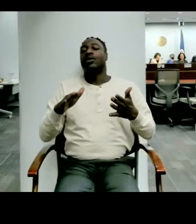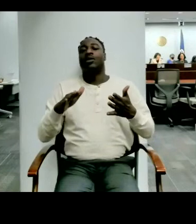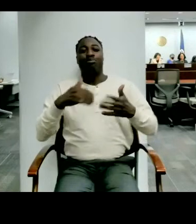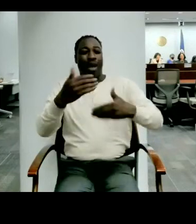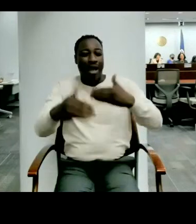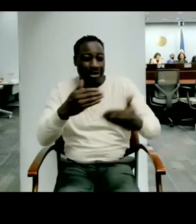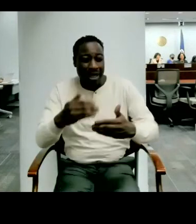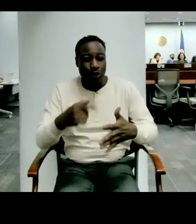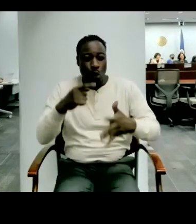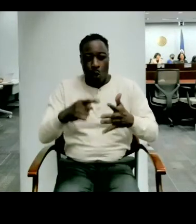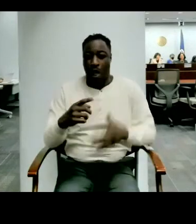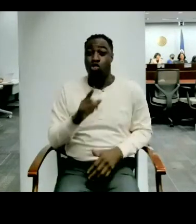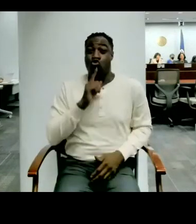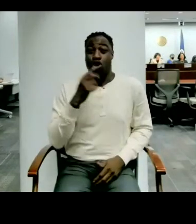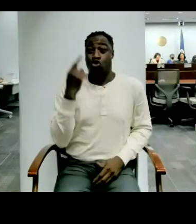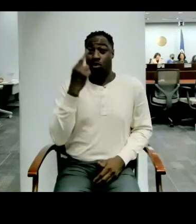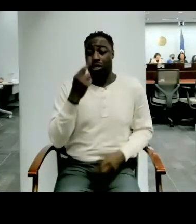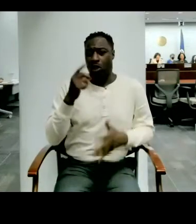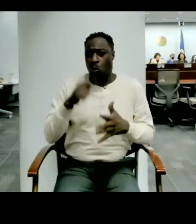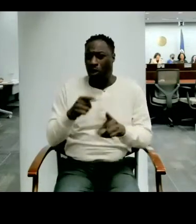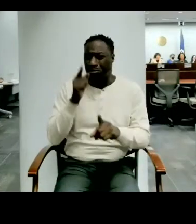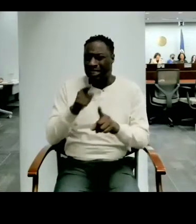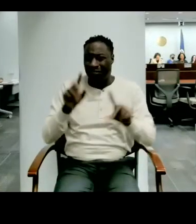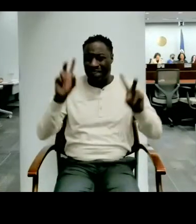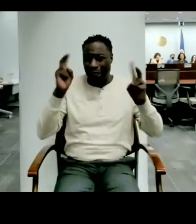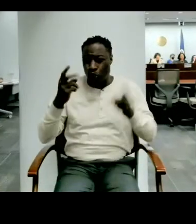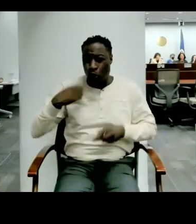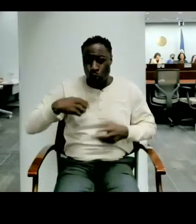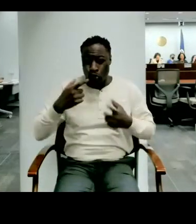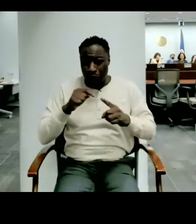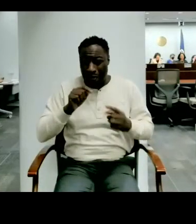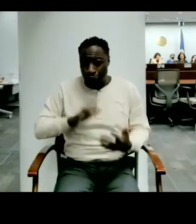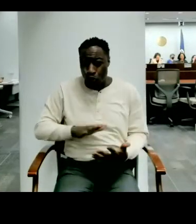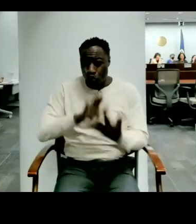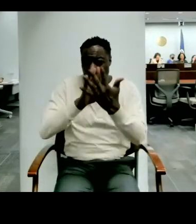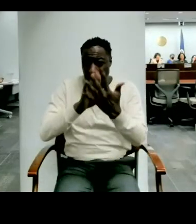What specific issue are we trying to address and for which employees,